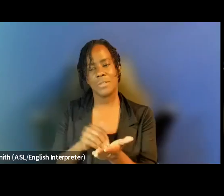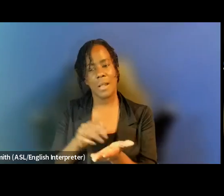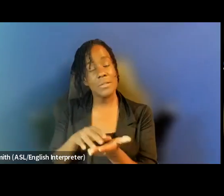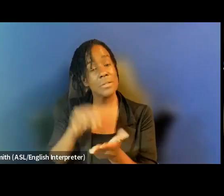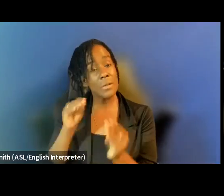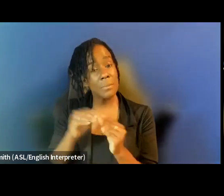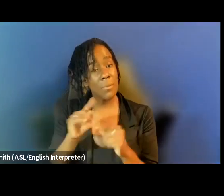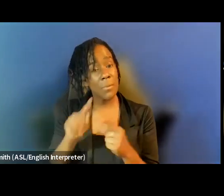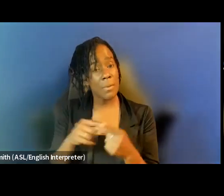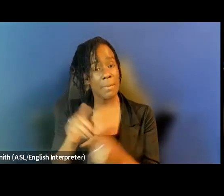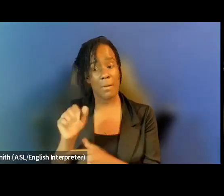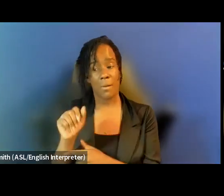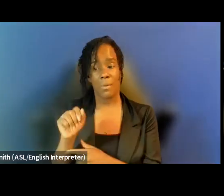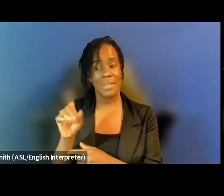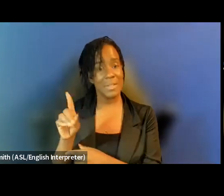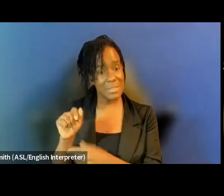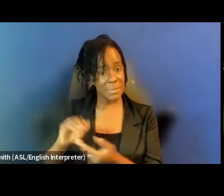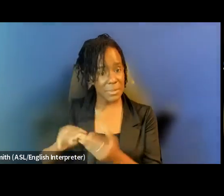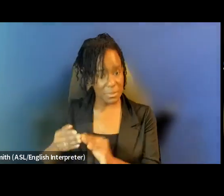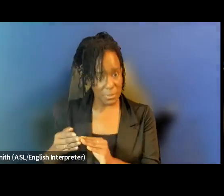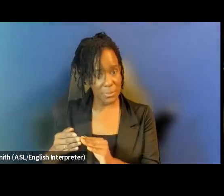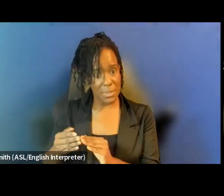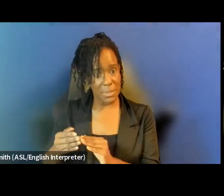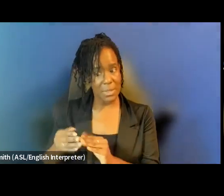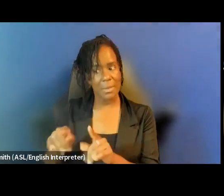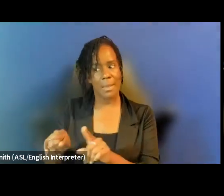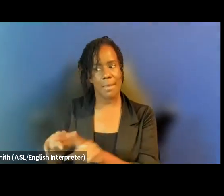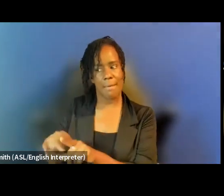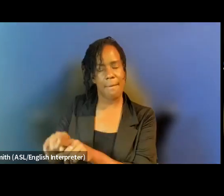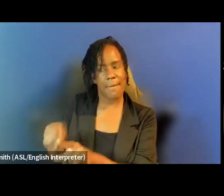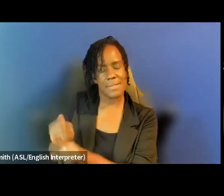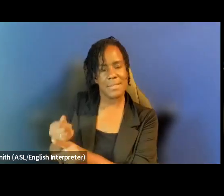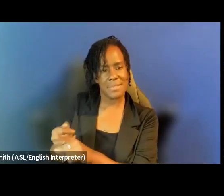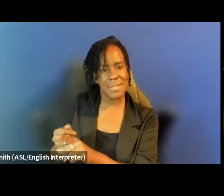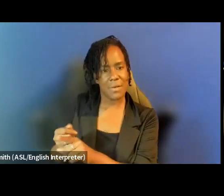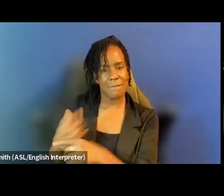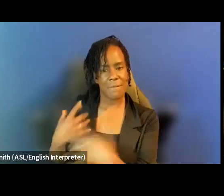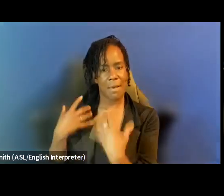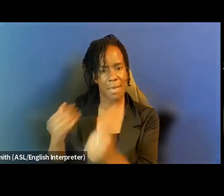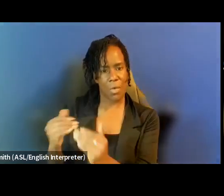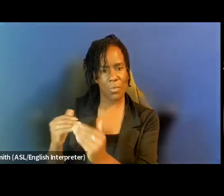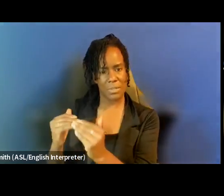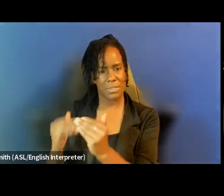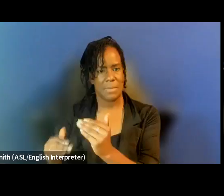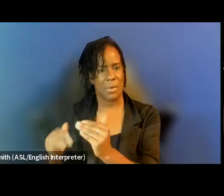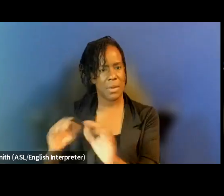efforts in different spaces to address that. So again, speaking to some of the work that we're